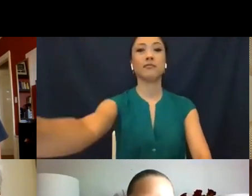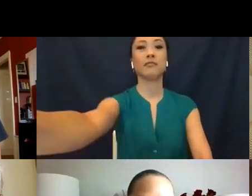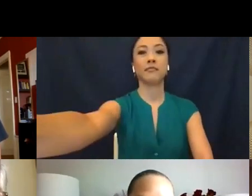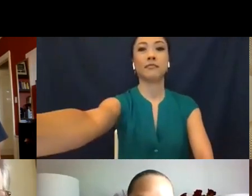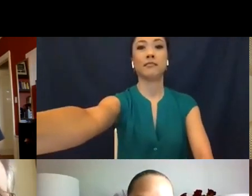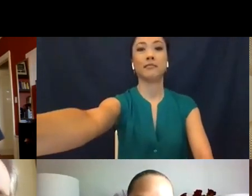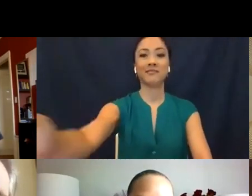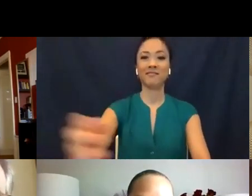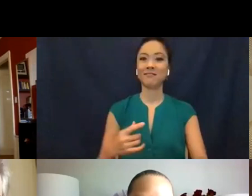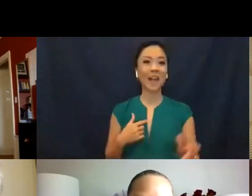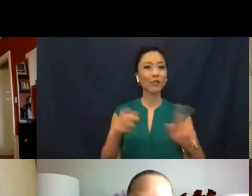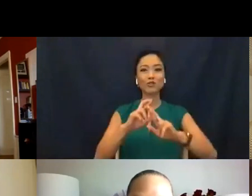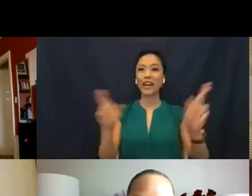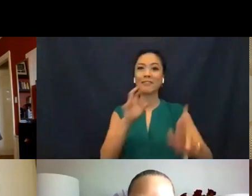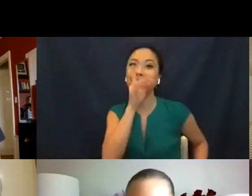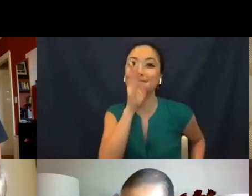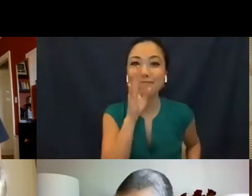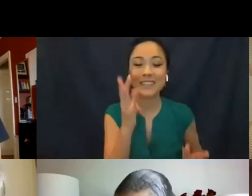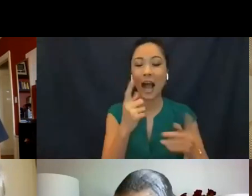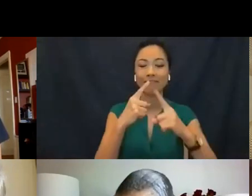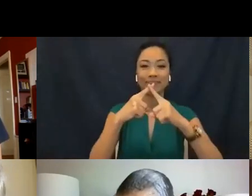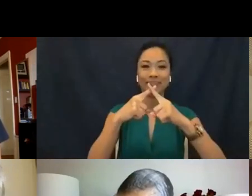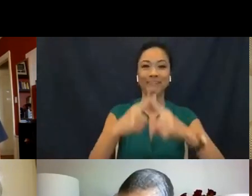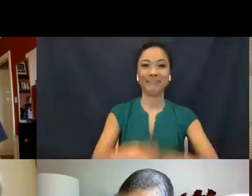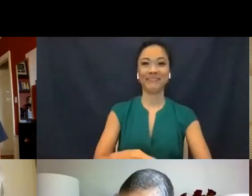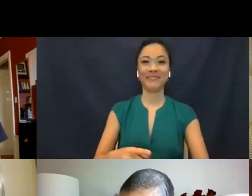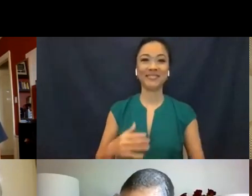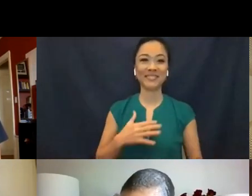I was so ready. My name is Lane Czaplinski. My pronouns are